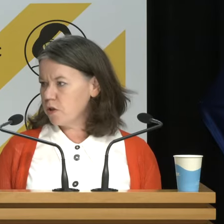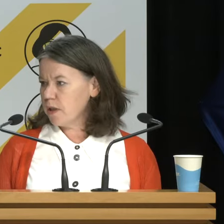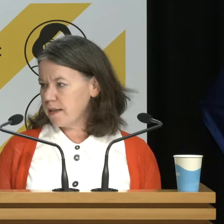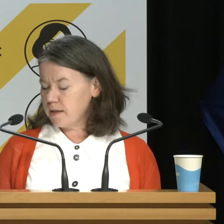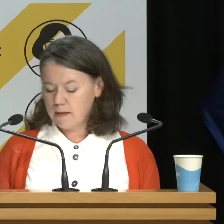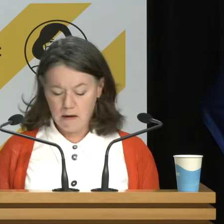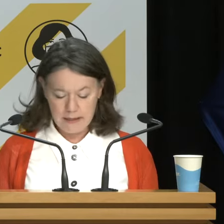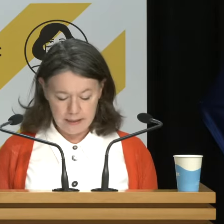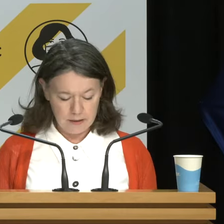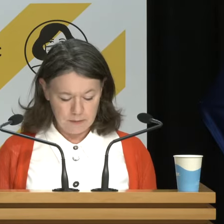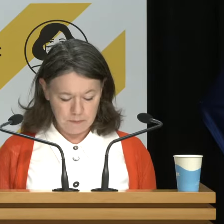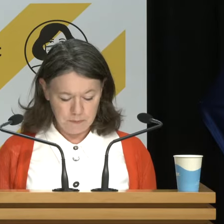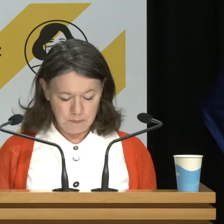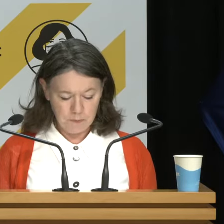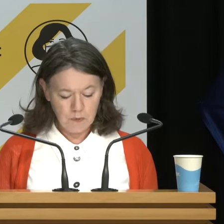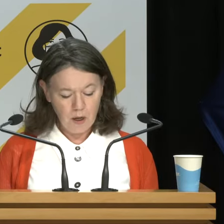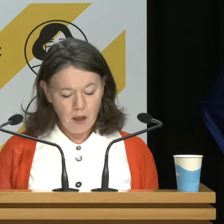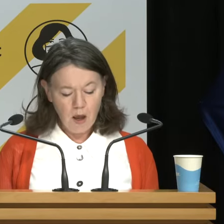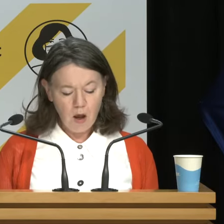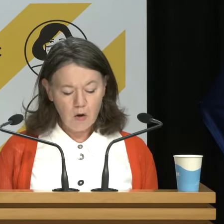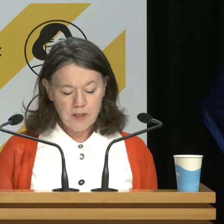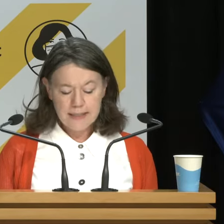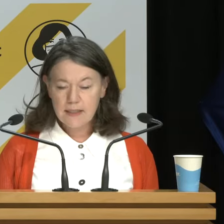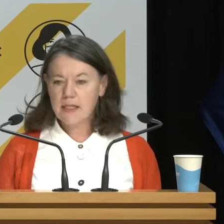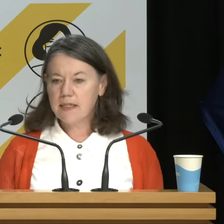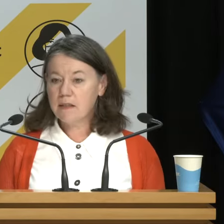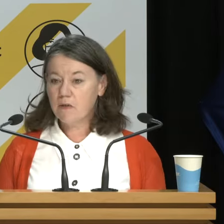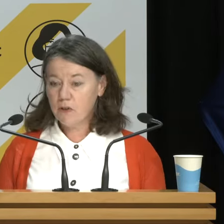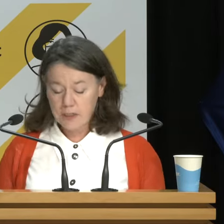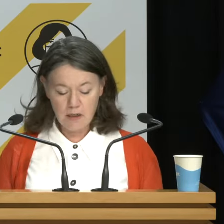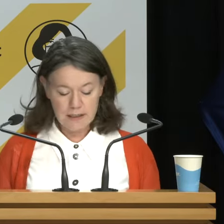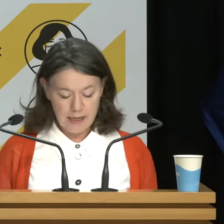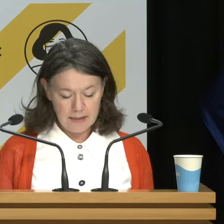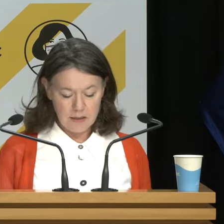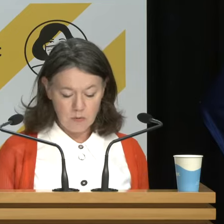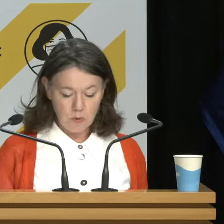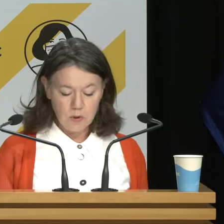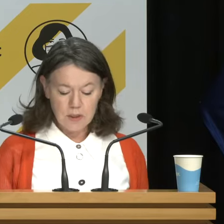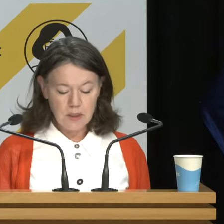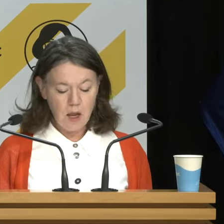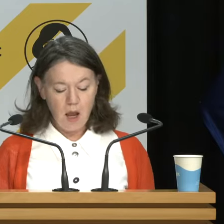current case and interviews are ongoing.